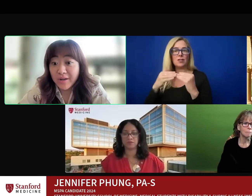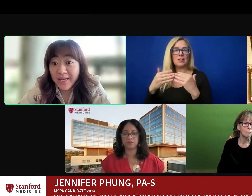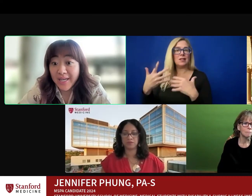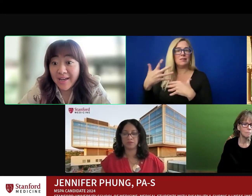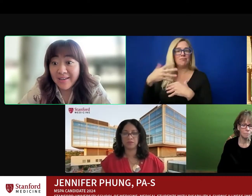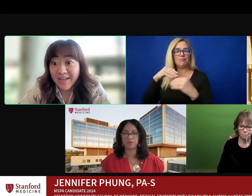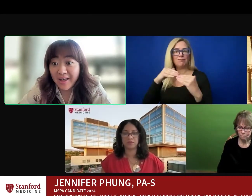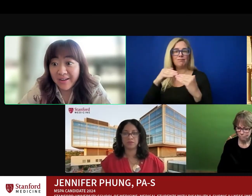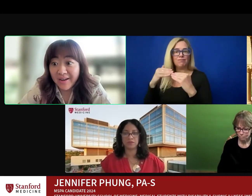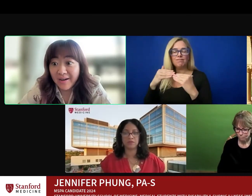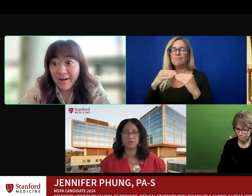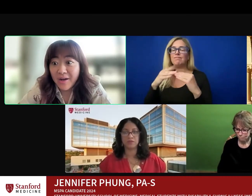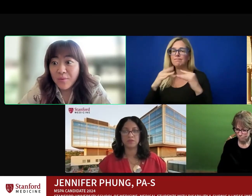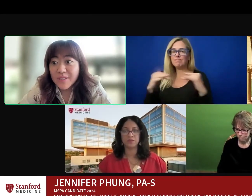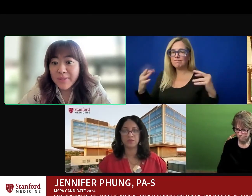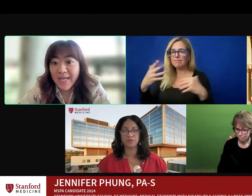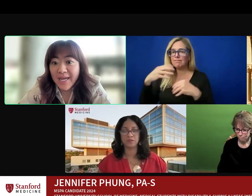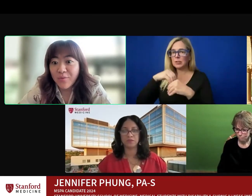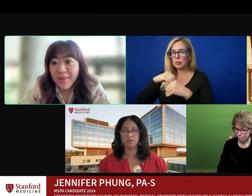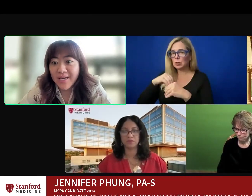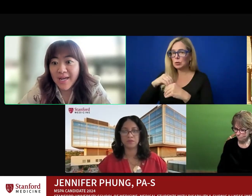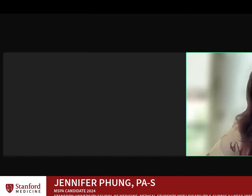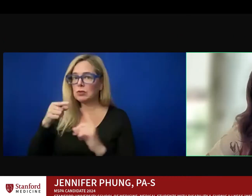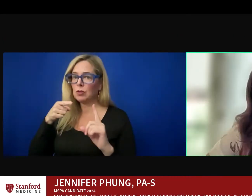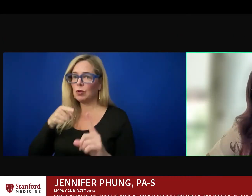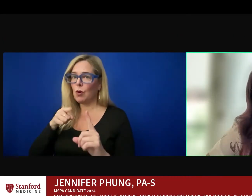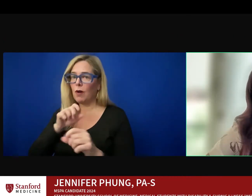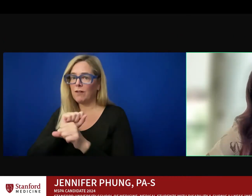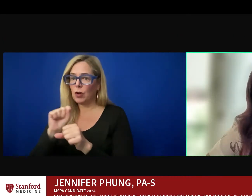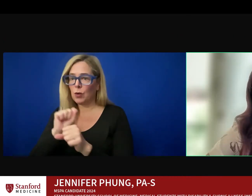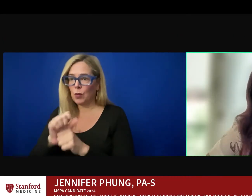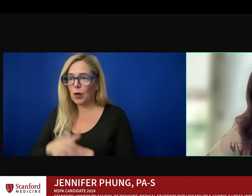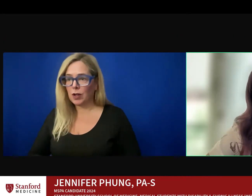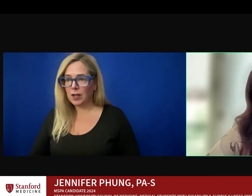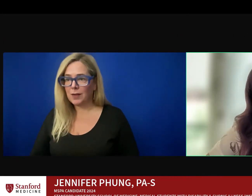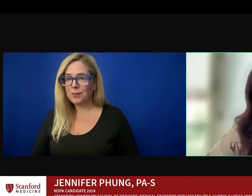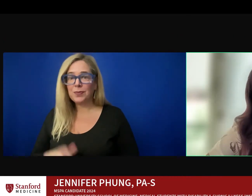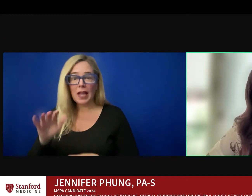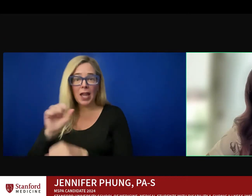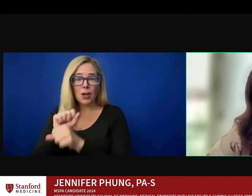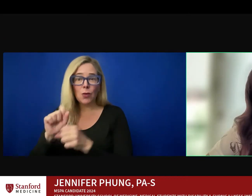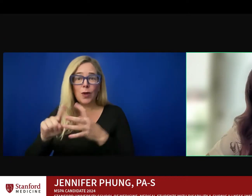on AI and healthcare, which began with the National Academy of Medicine's Working Group,